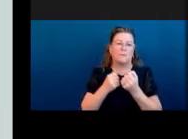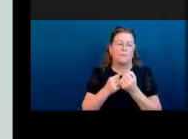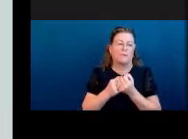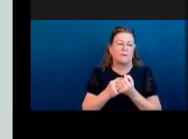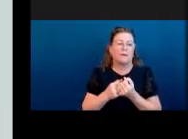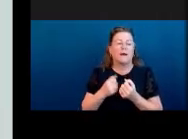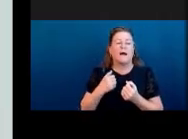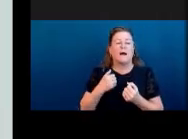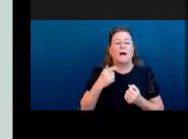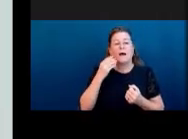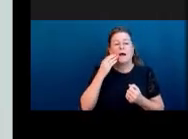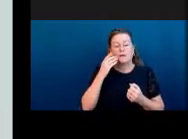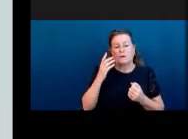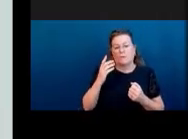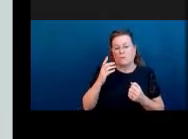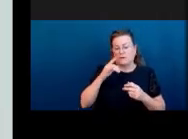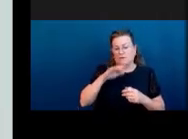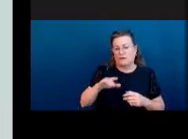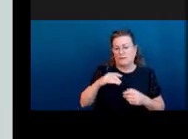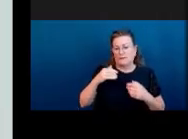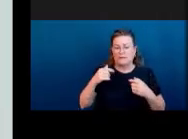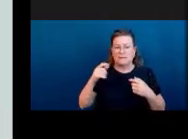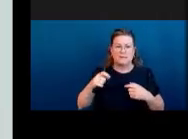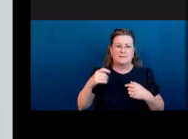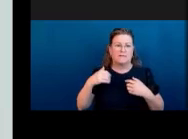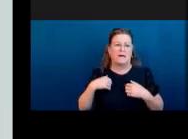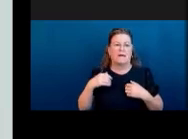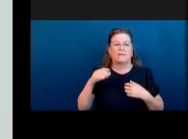proprioceptive input, and they need to move their body. Maybe